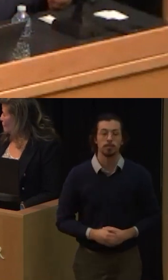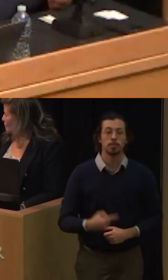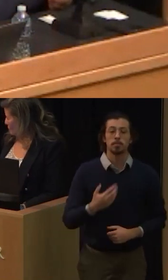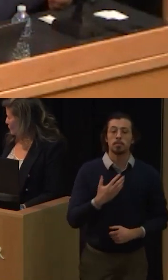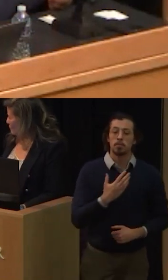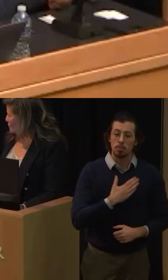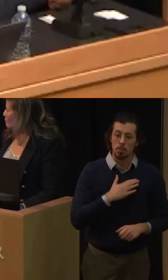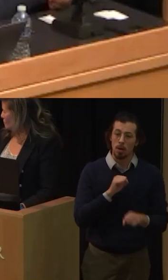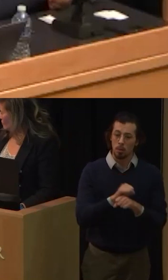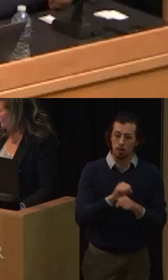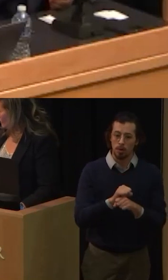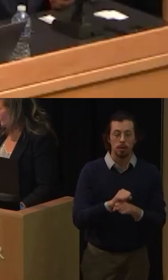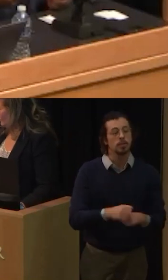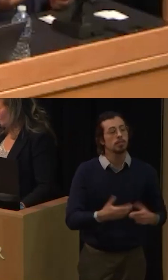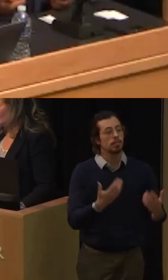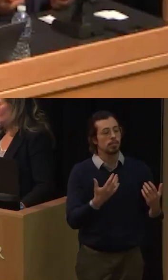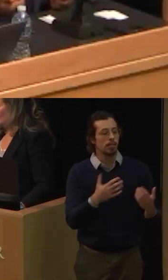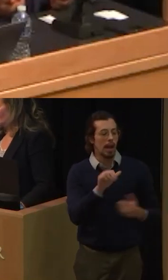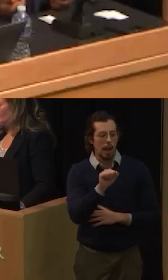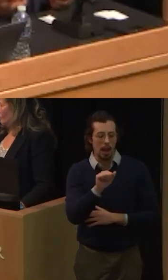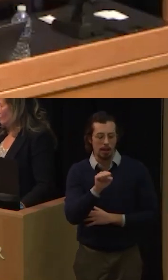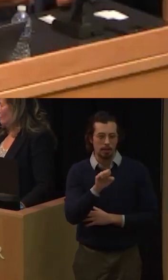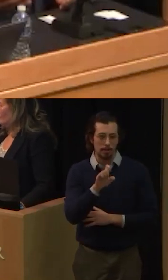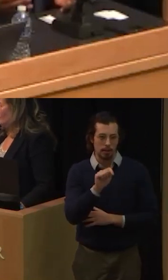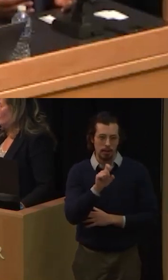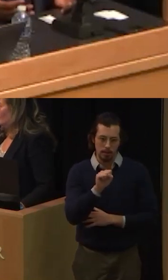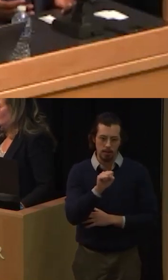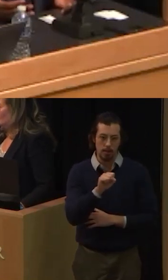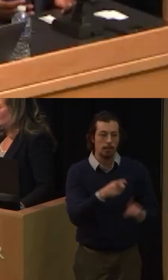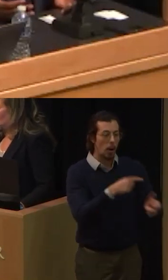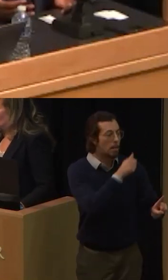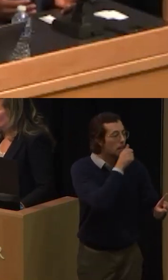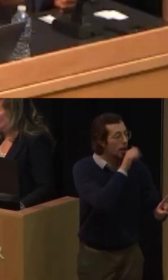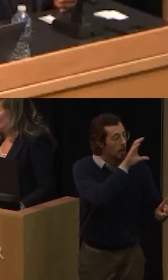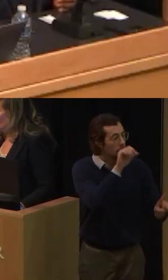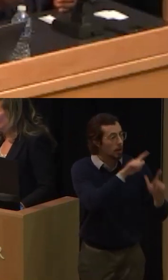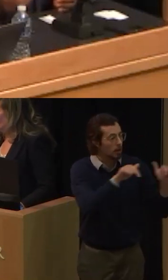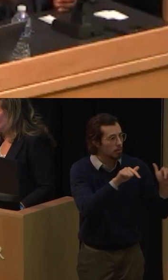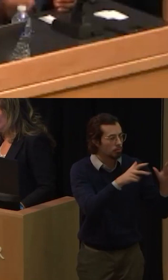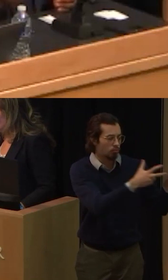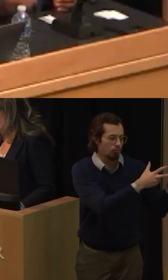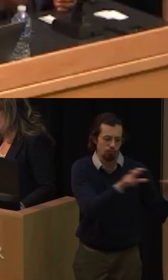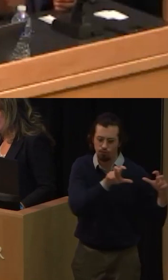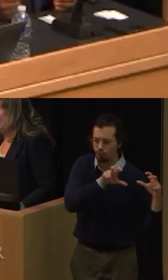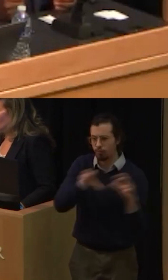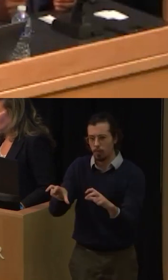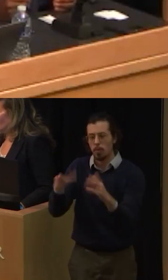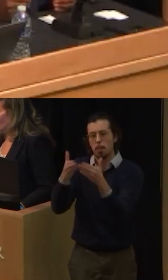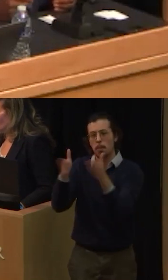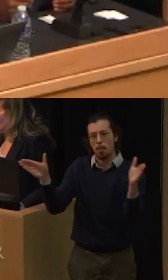from private interests back into the public good, back into the public domain. She gives a very, very powerful story